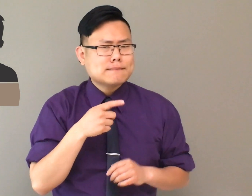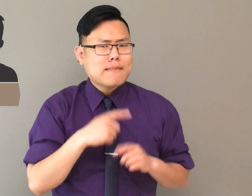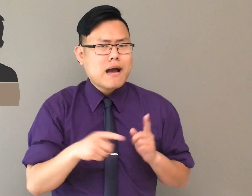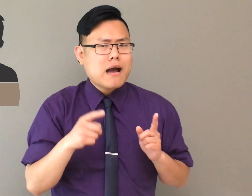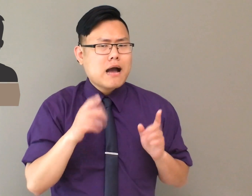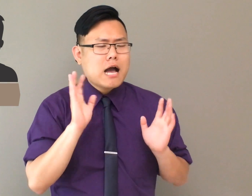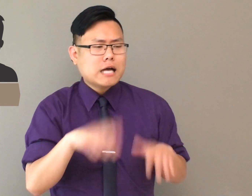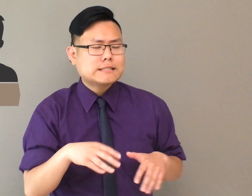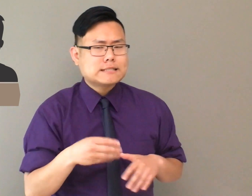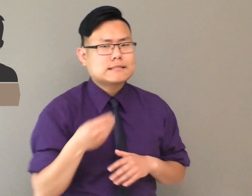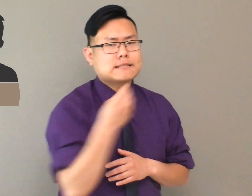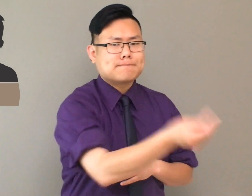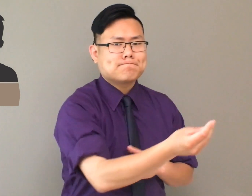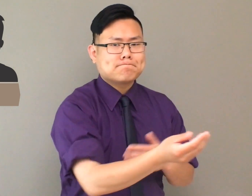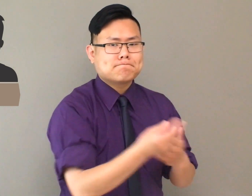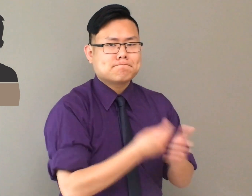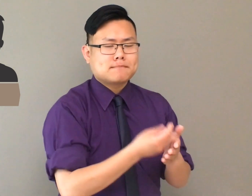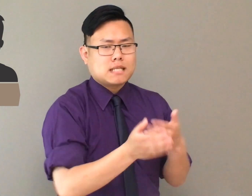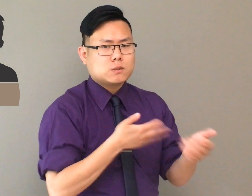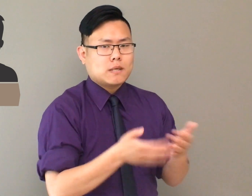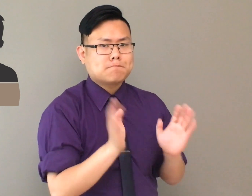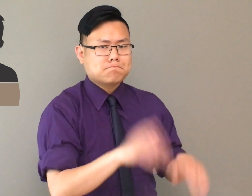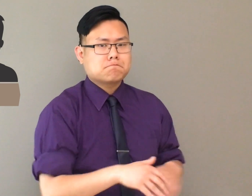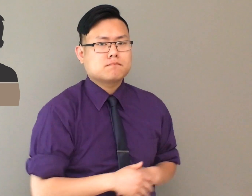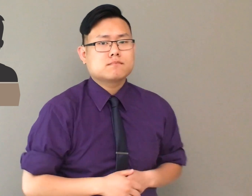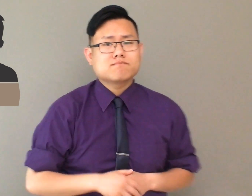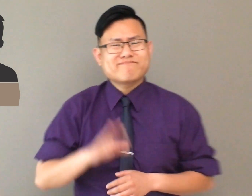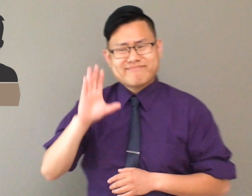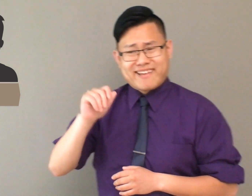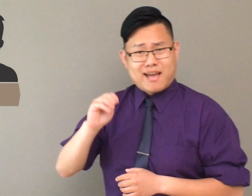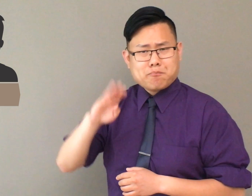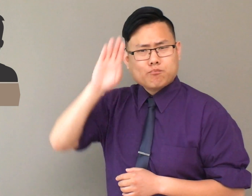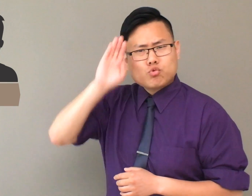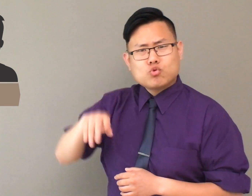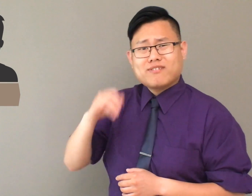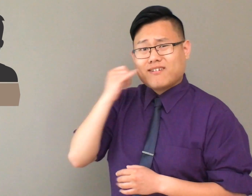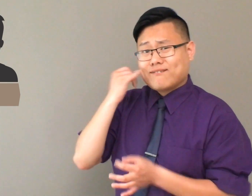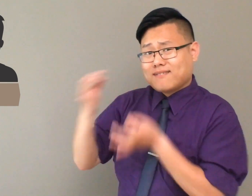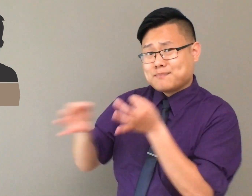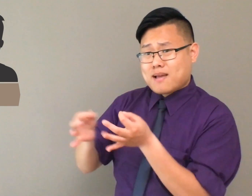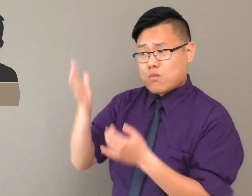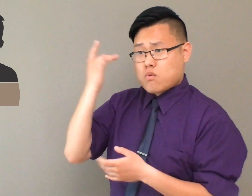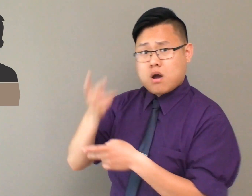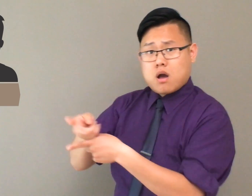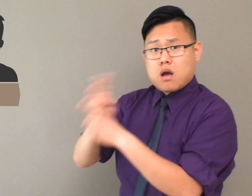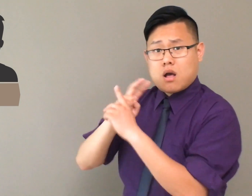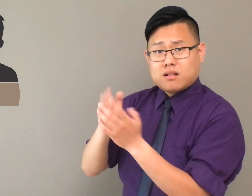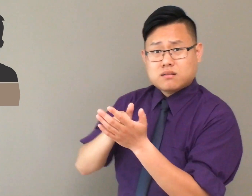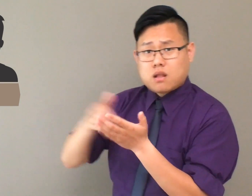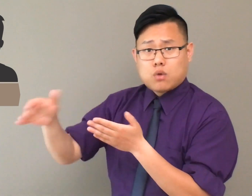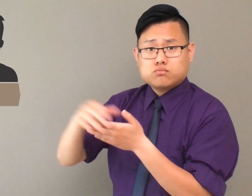suspicious, demanding to know why Cam needed such huge sums of money. He wouldn’t tell